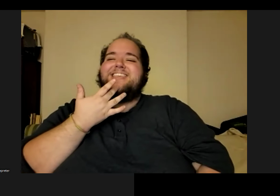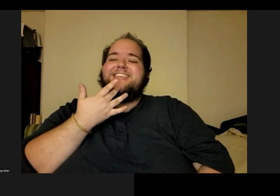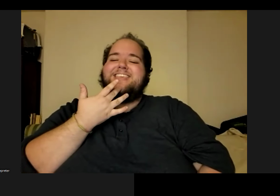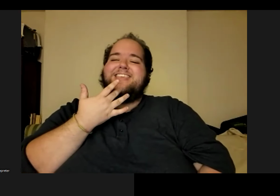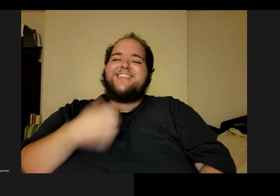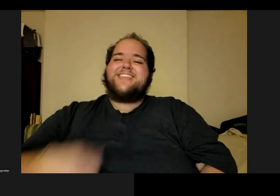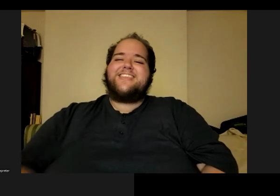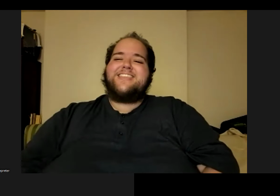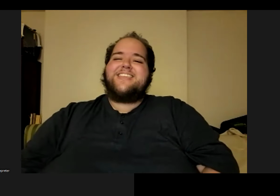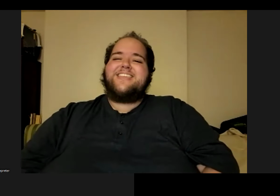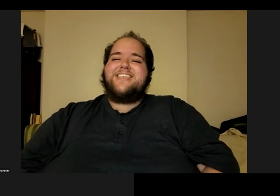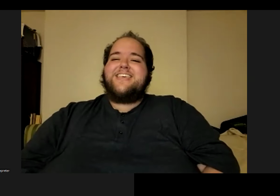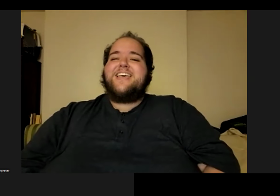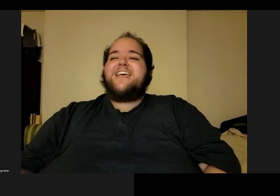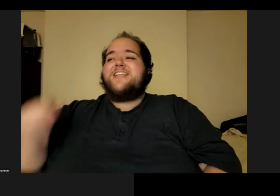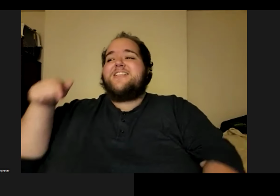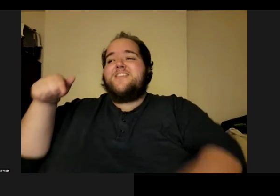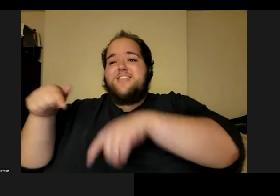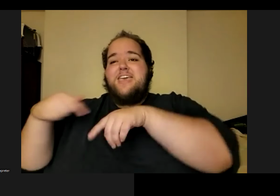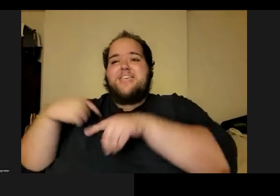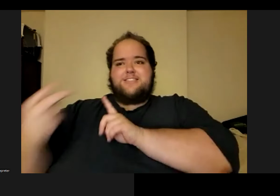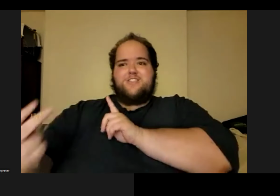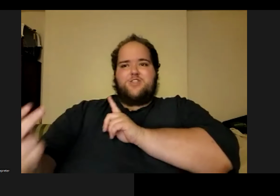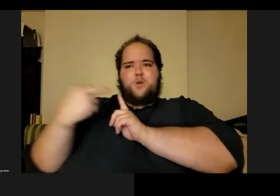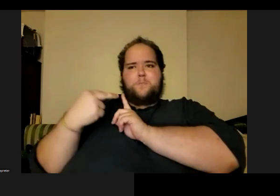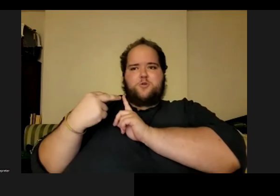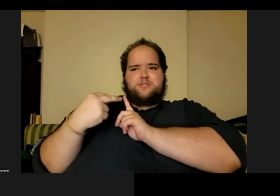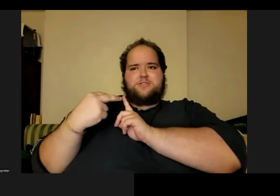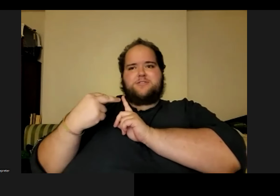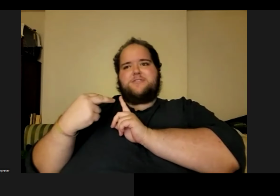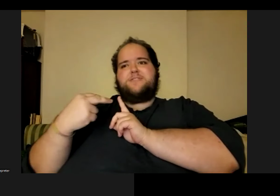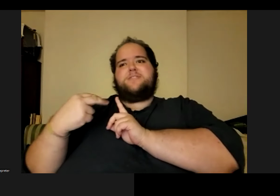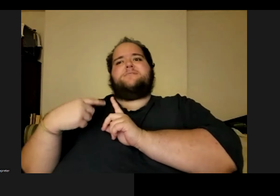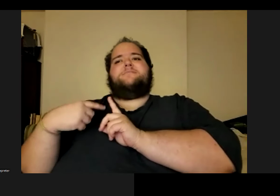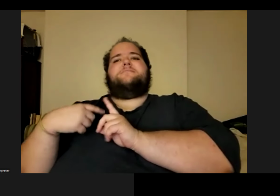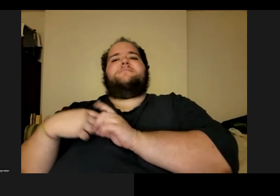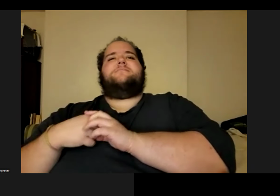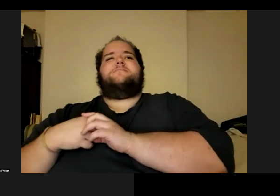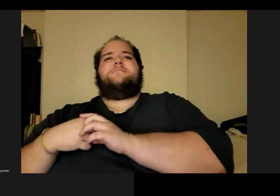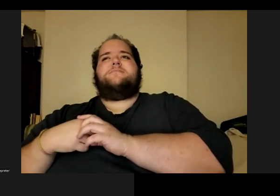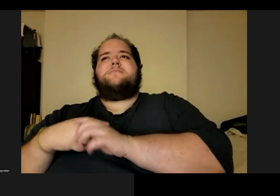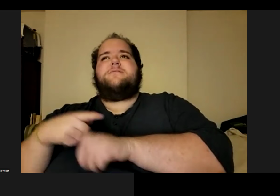So it's written in the third person. And what you do with your art bio is